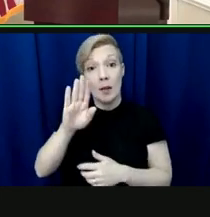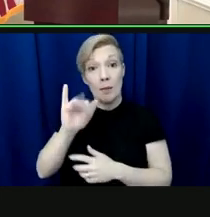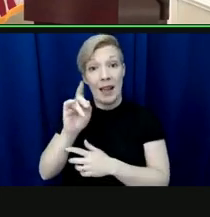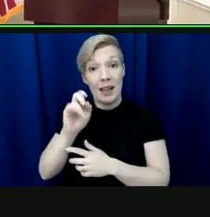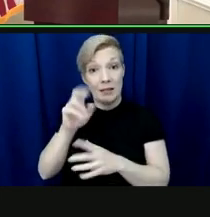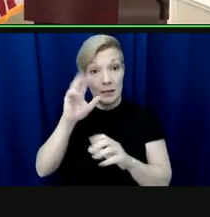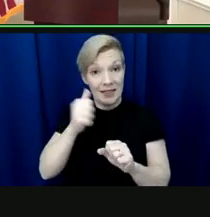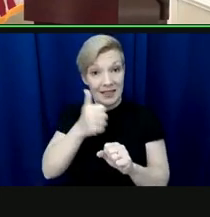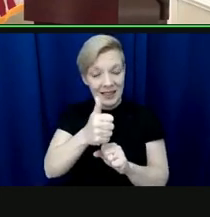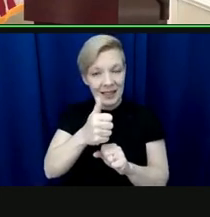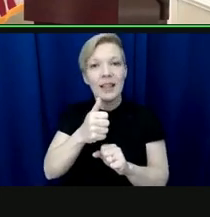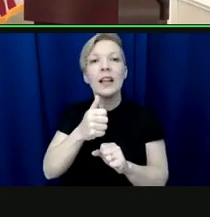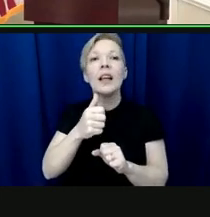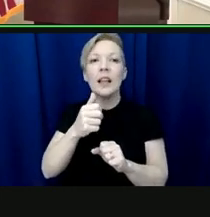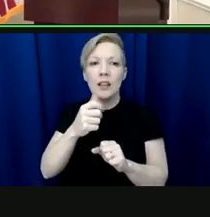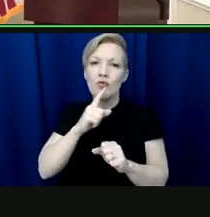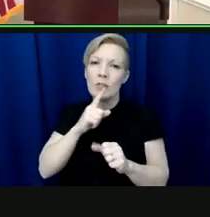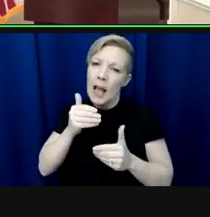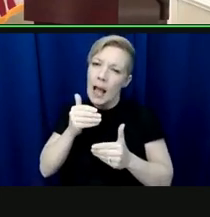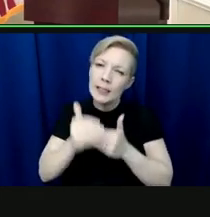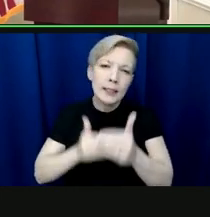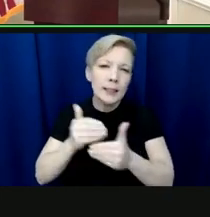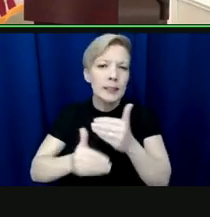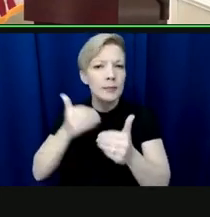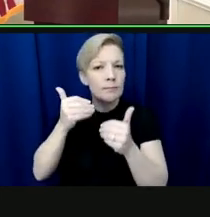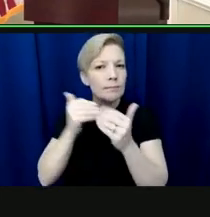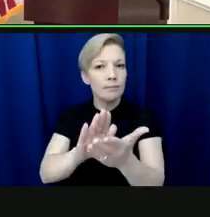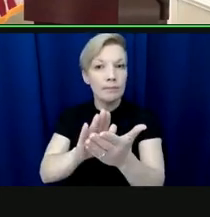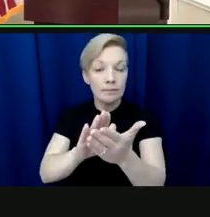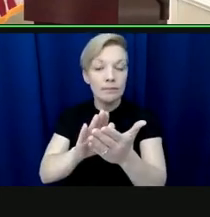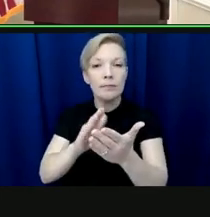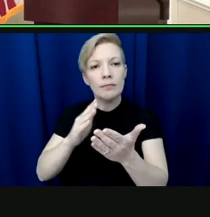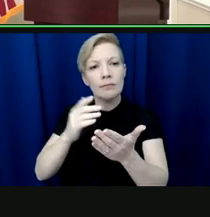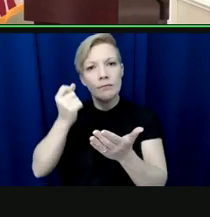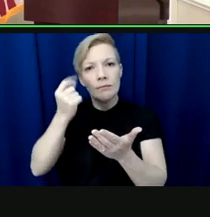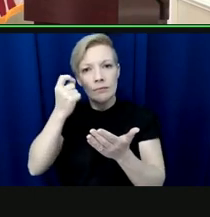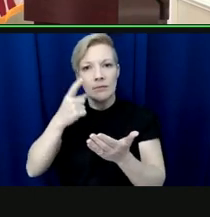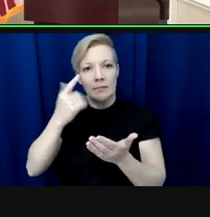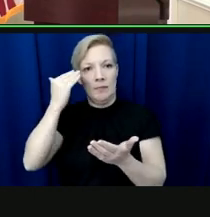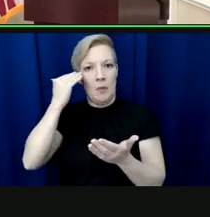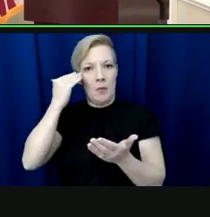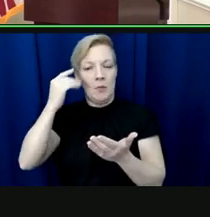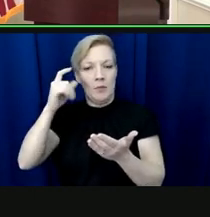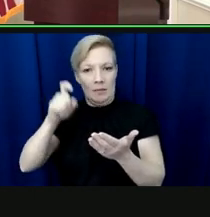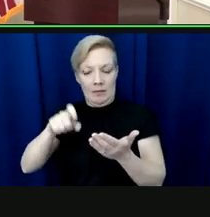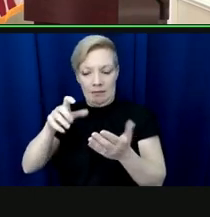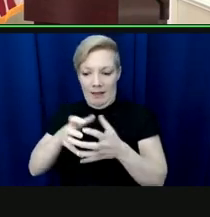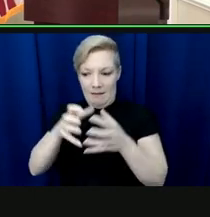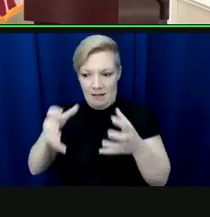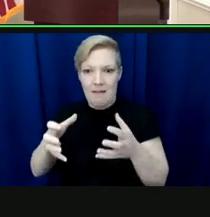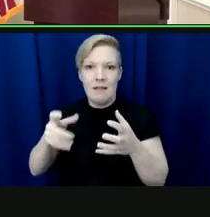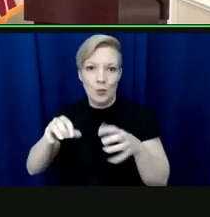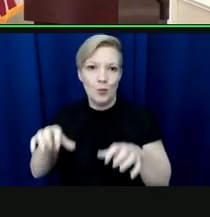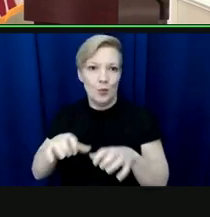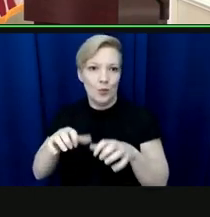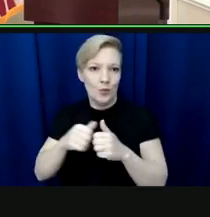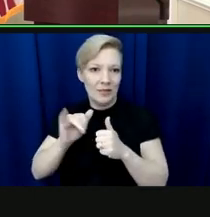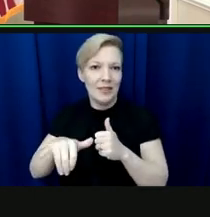to meet the urgency of the climate crisis. So back to where I started. Millions of Americans are feeling